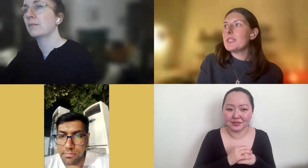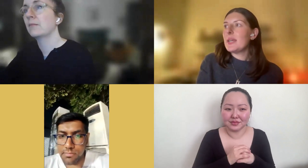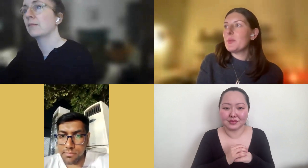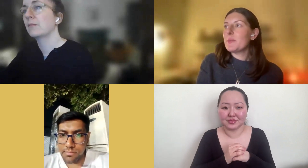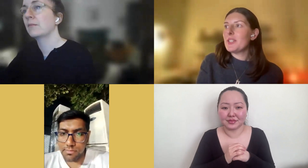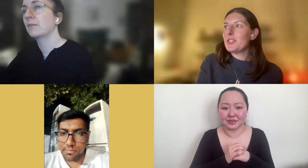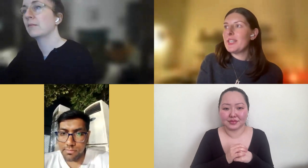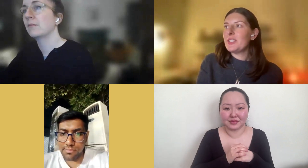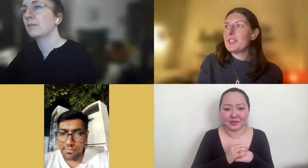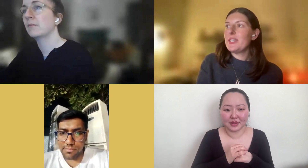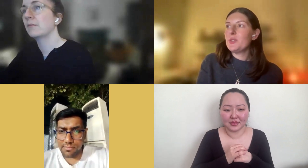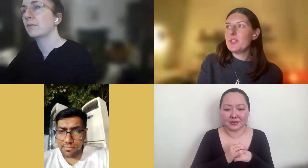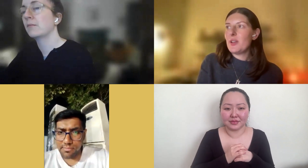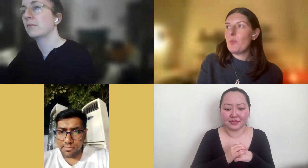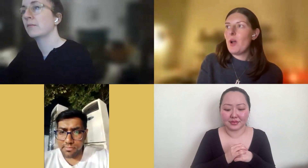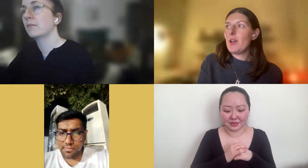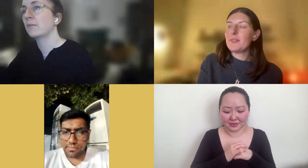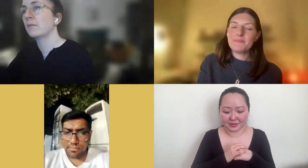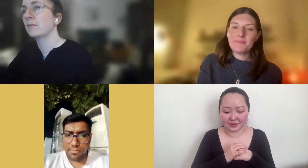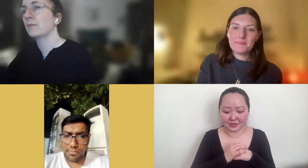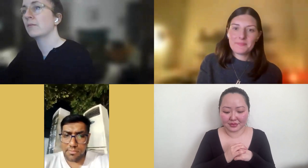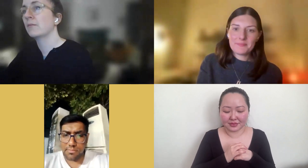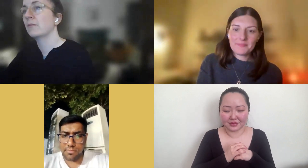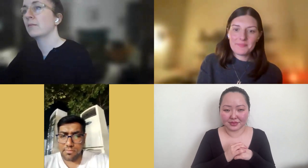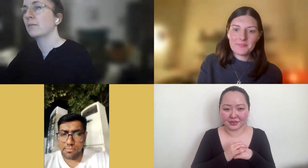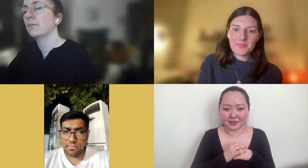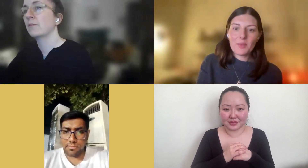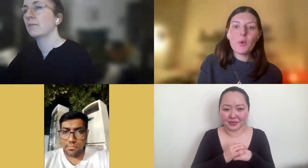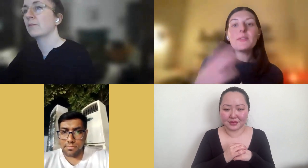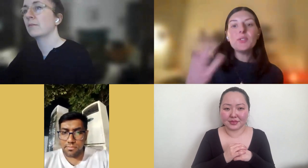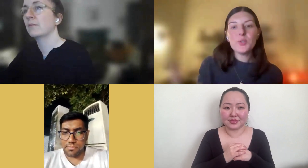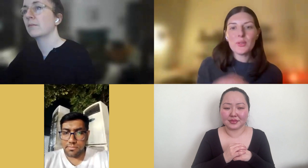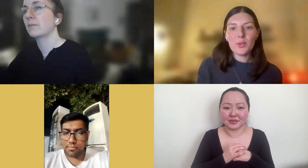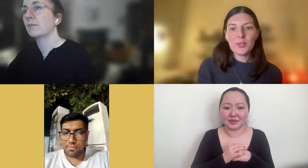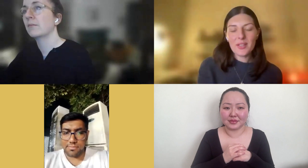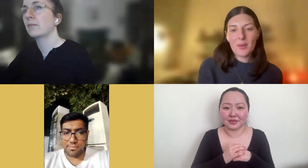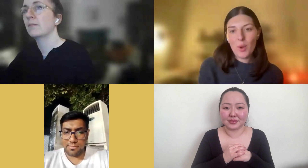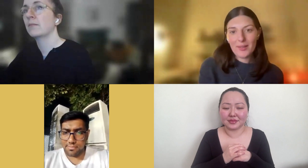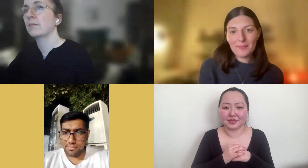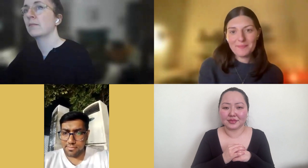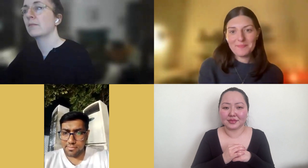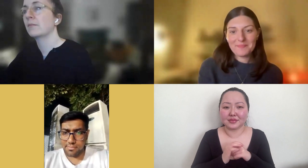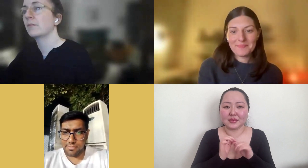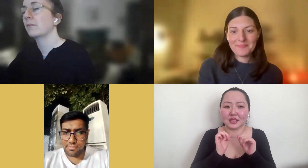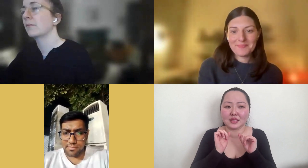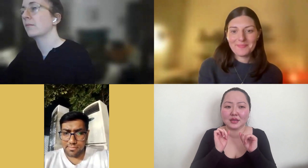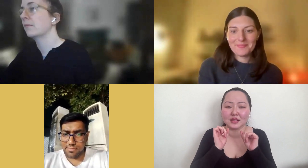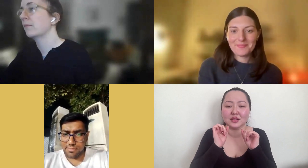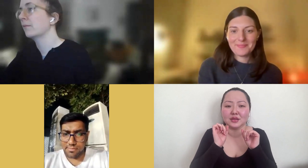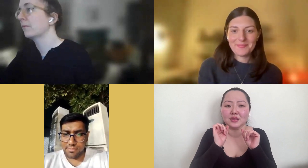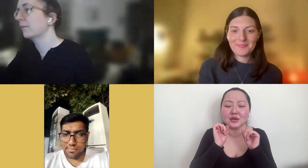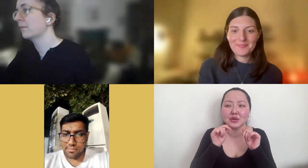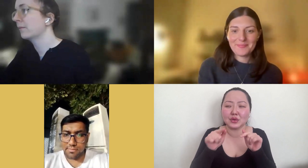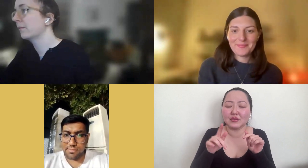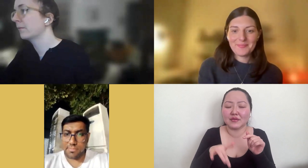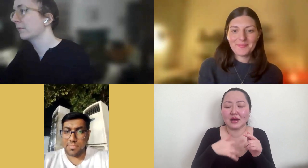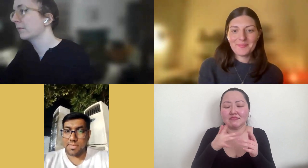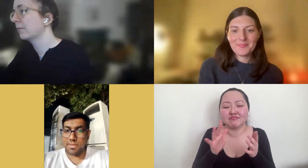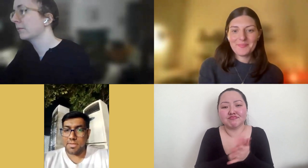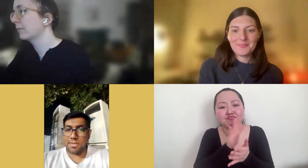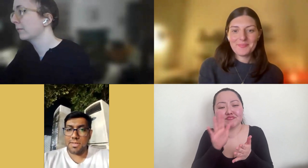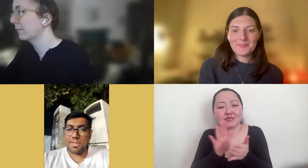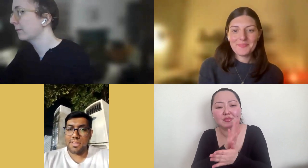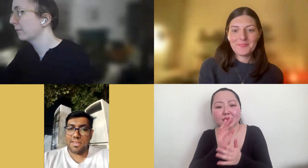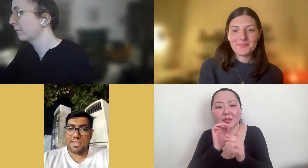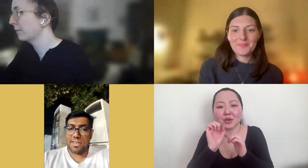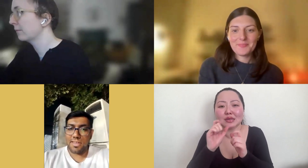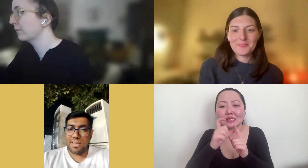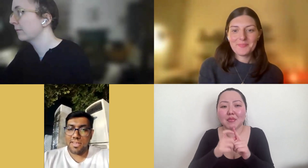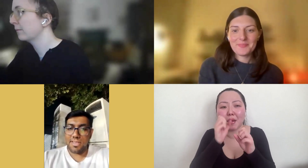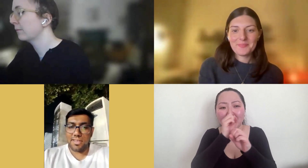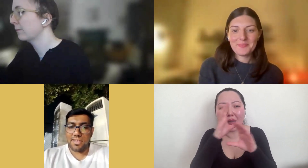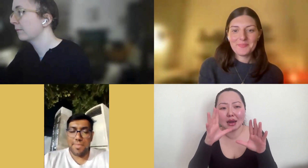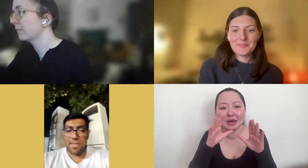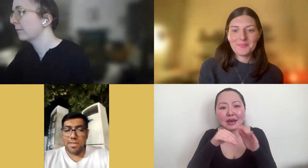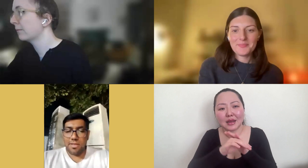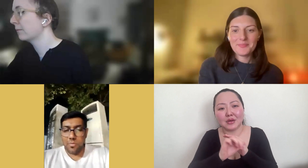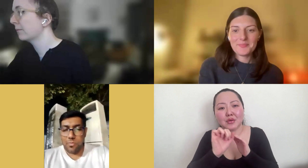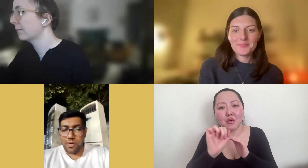your disabled imagination in your design work? What gives you joy through your design work?